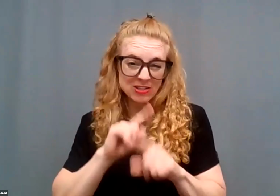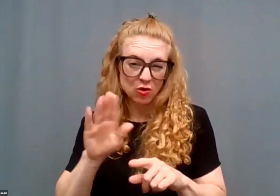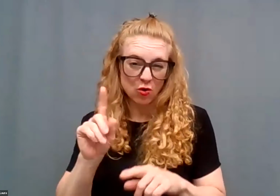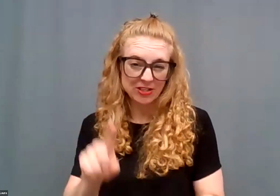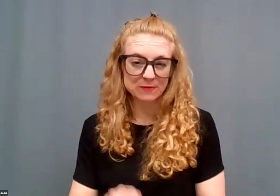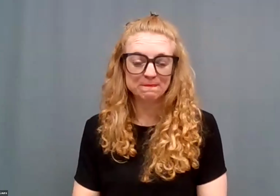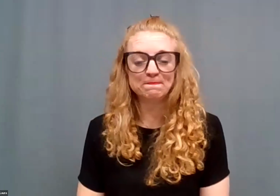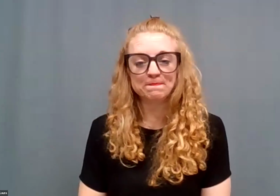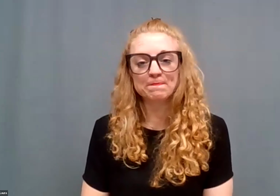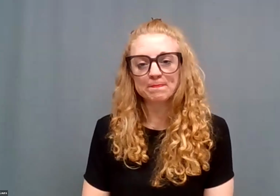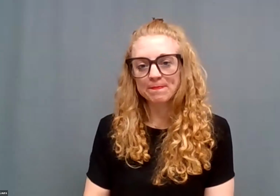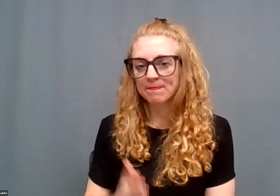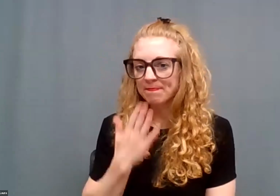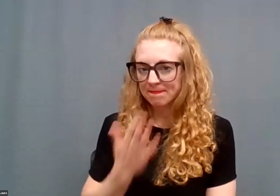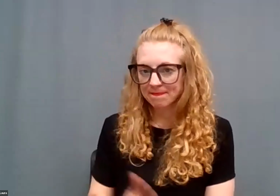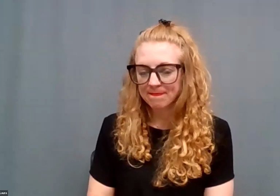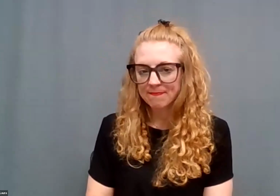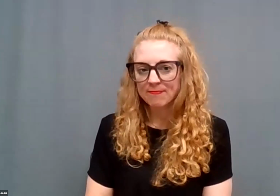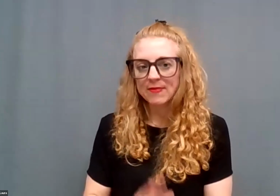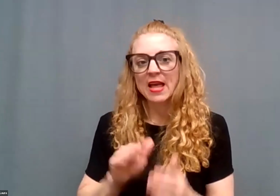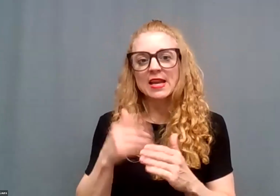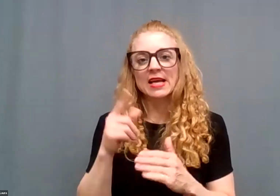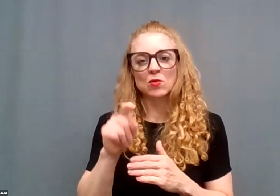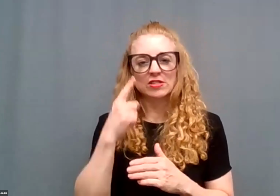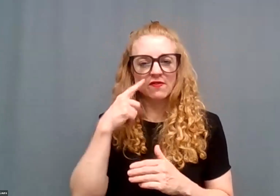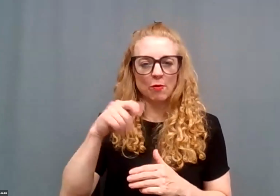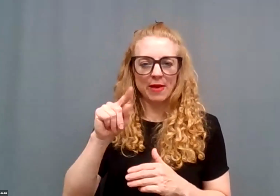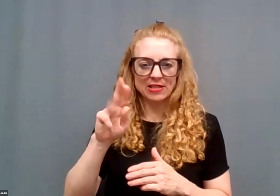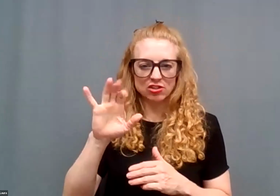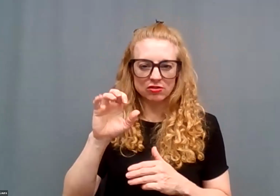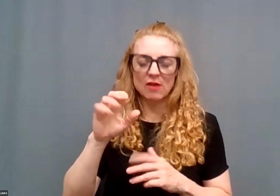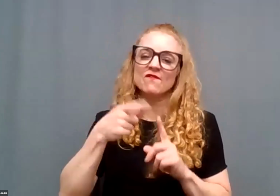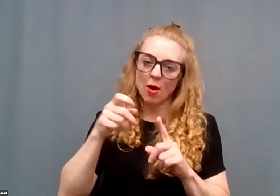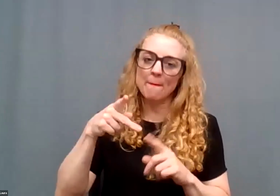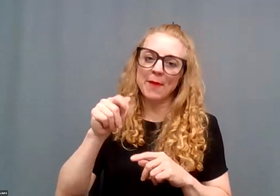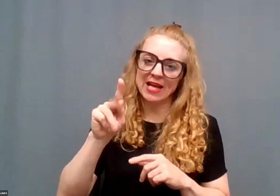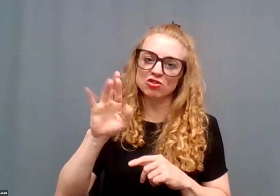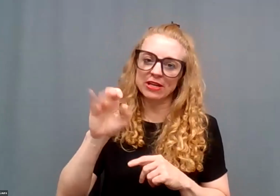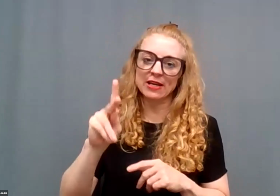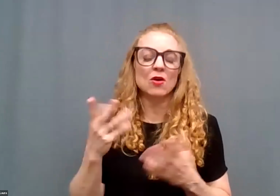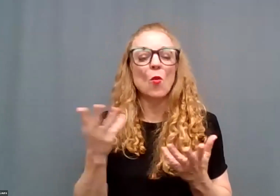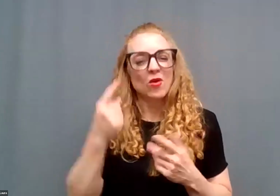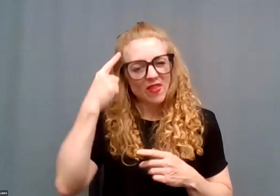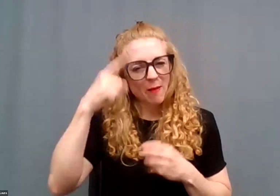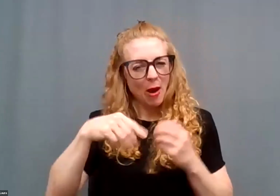thank you and this next one is from Patrick what do you think of a microwave oven that's scans a